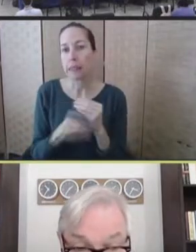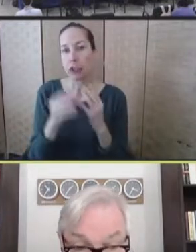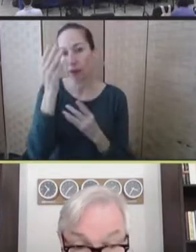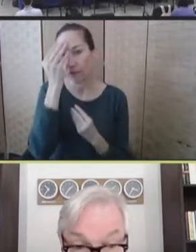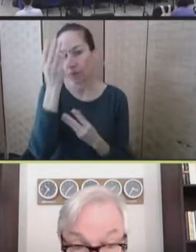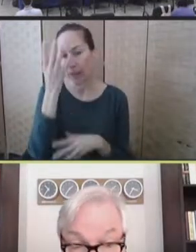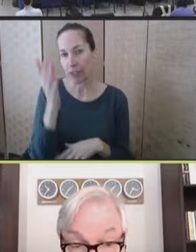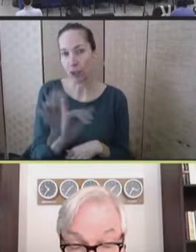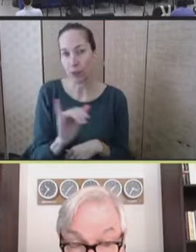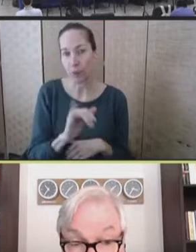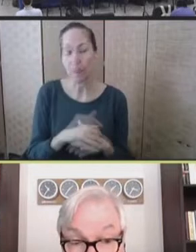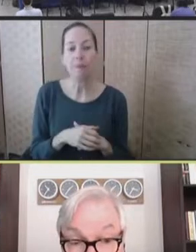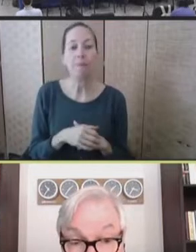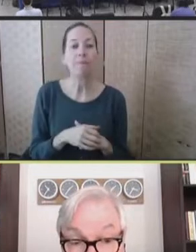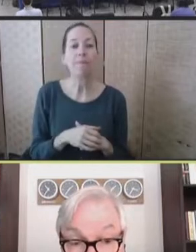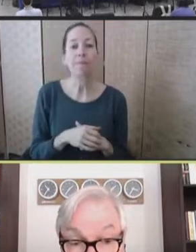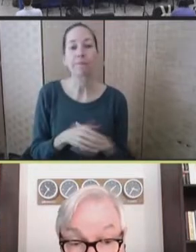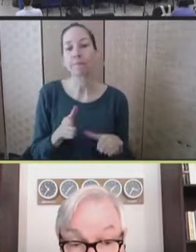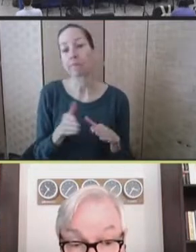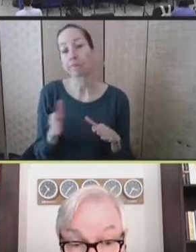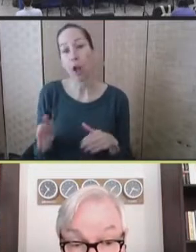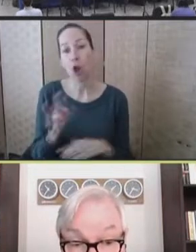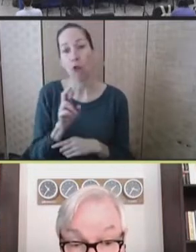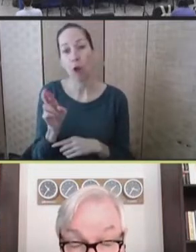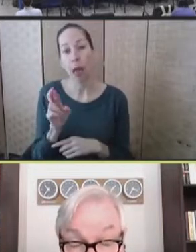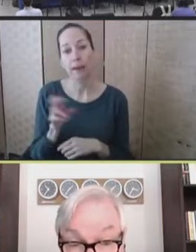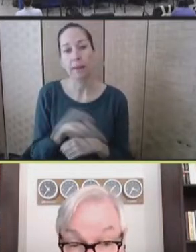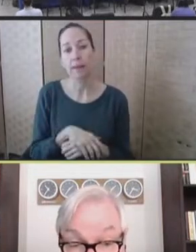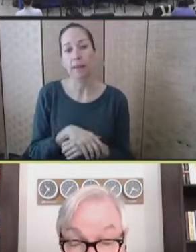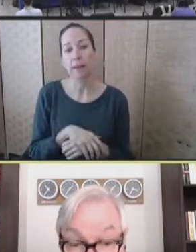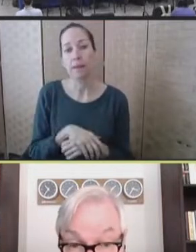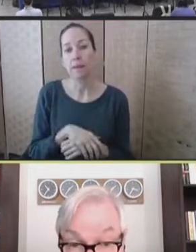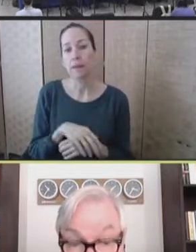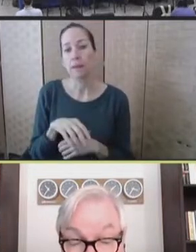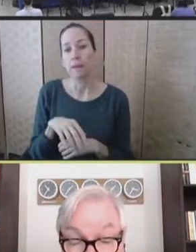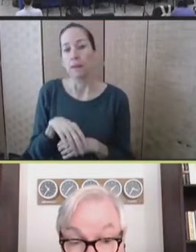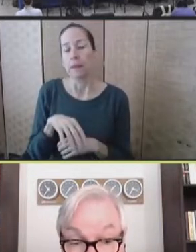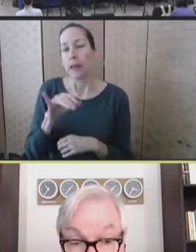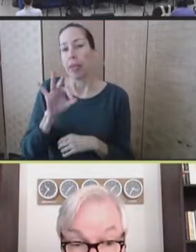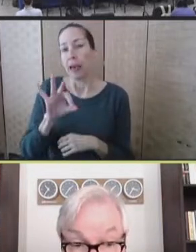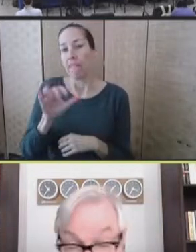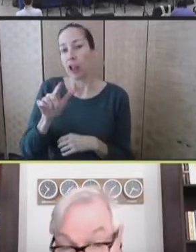And then on the right side, you'll see the influenza vaccine landscape, for which again,